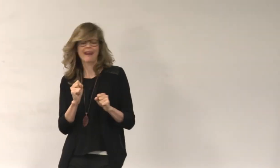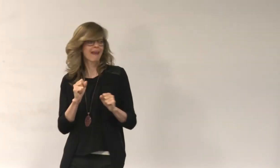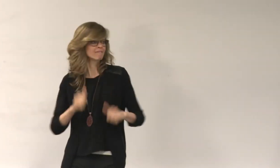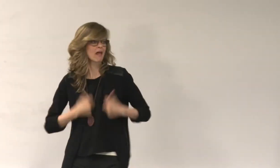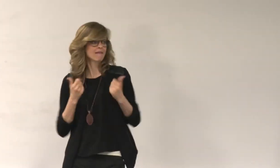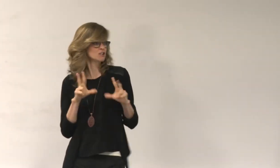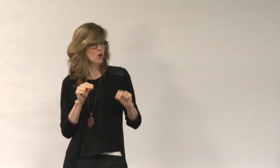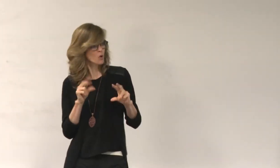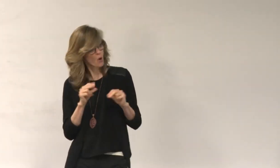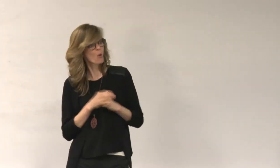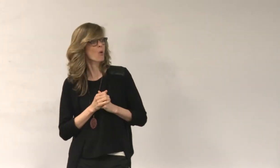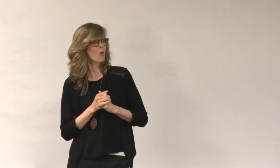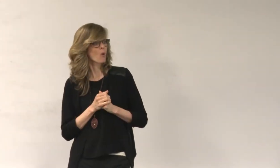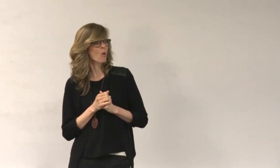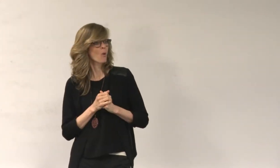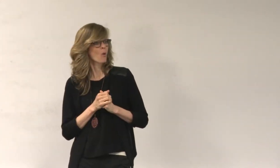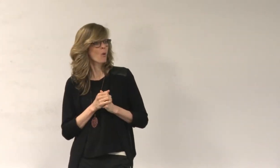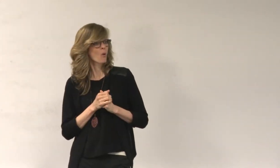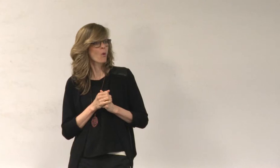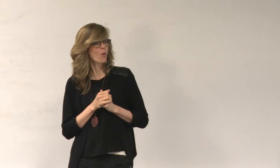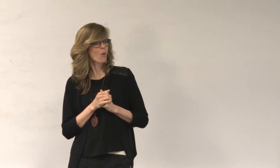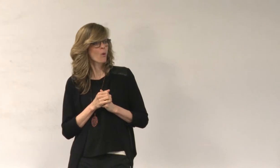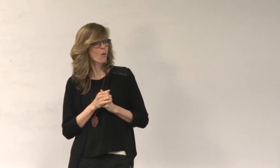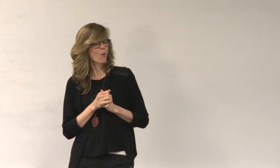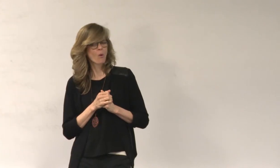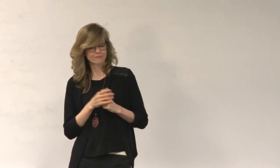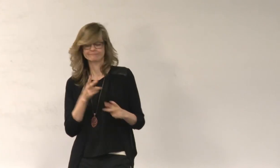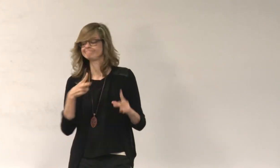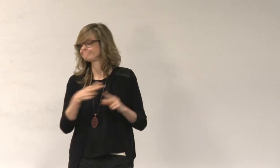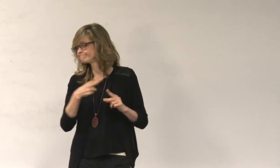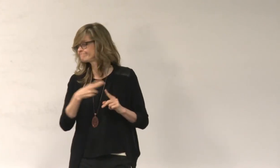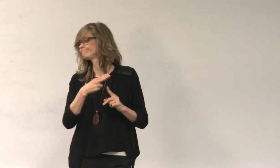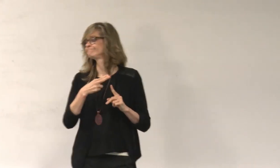THEY WEREN'T WORRIED ABOUT SAVING LIVES, NECESSARILY.